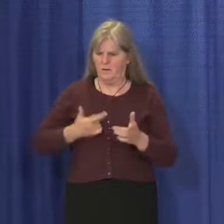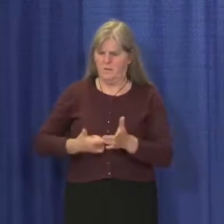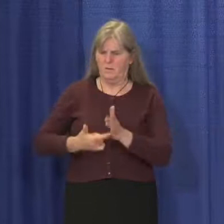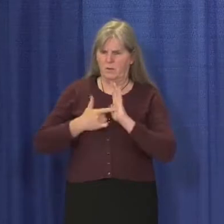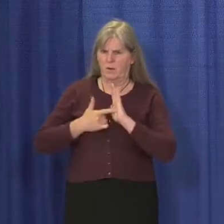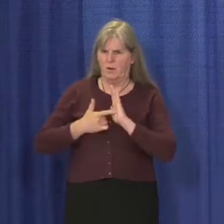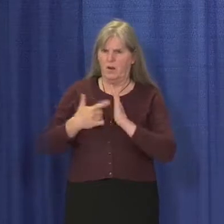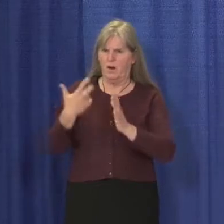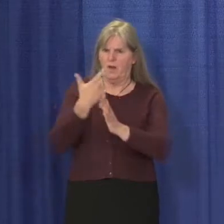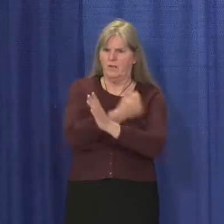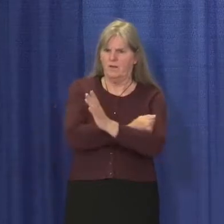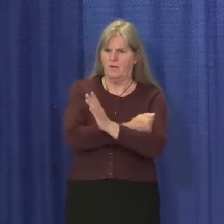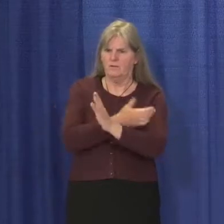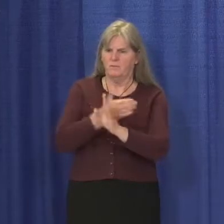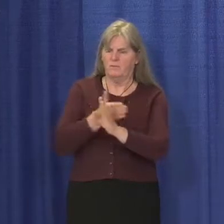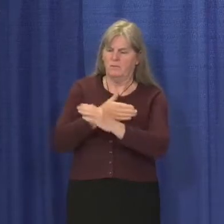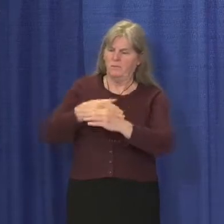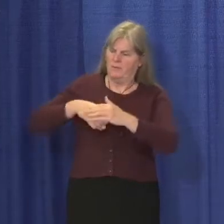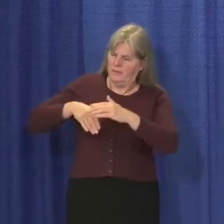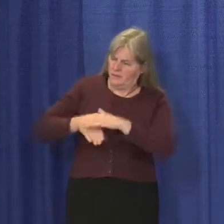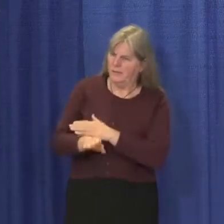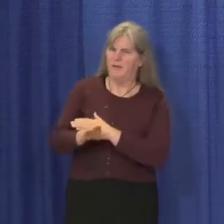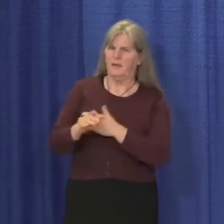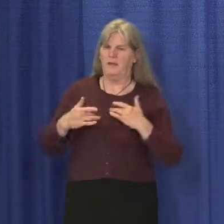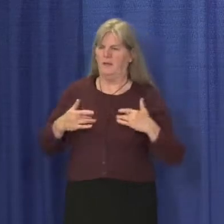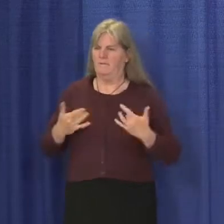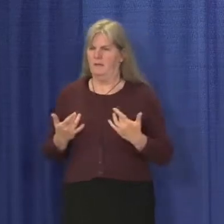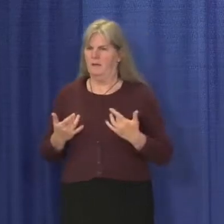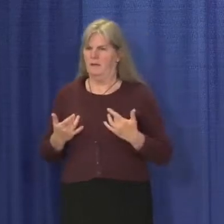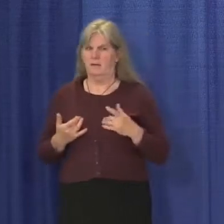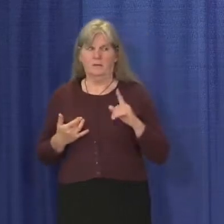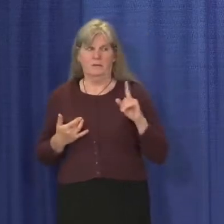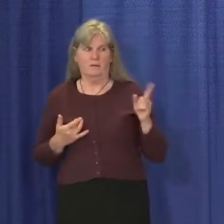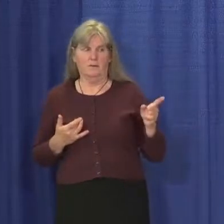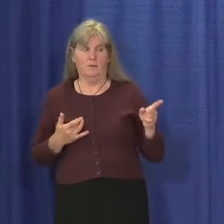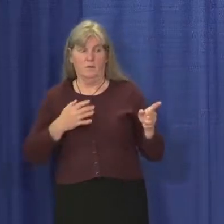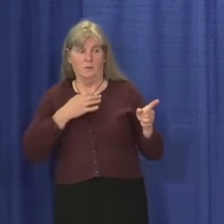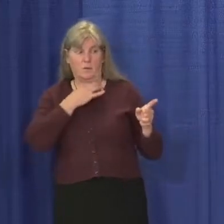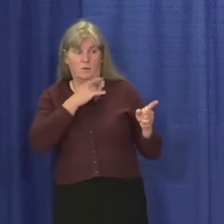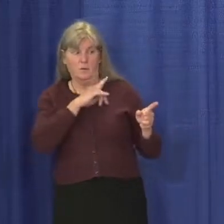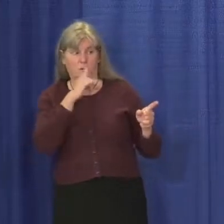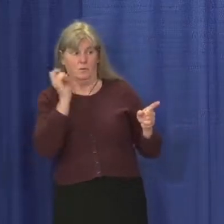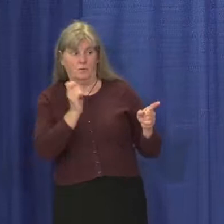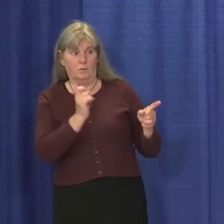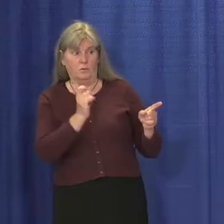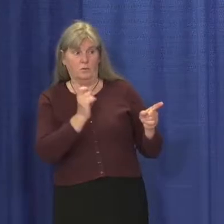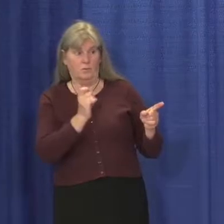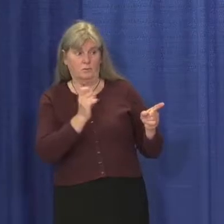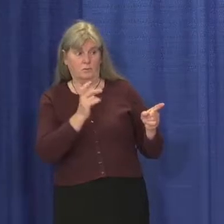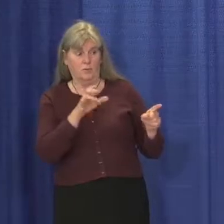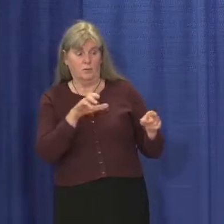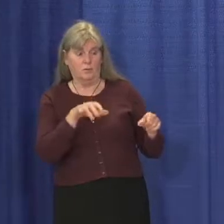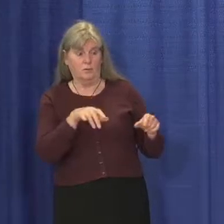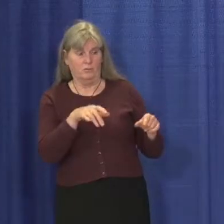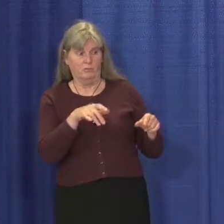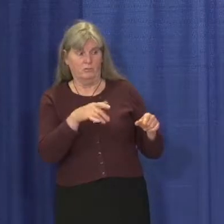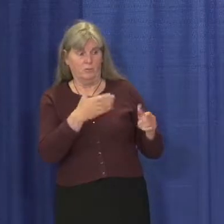people to come in. 'S is something you are looking into for the Yukon?